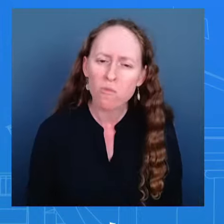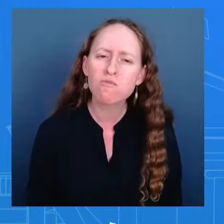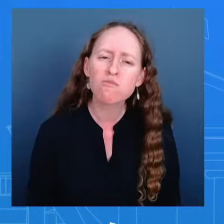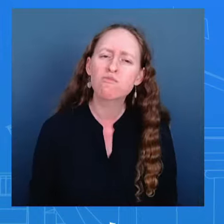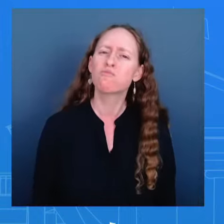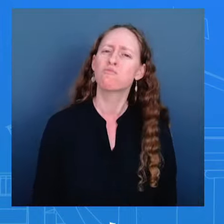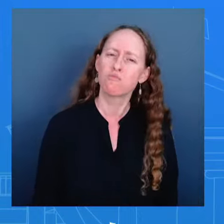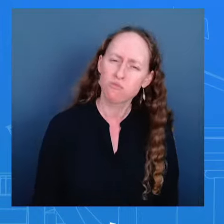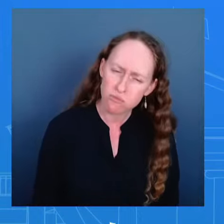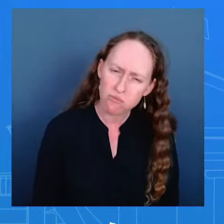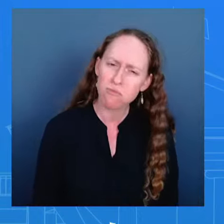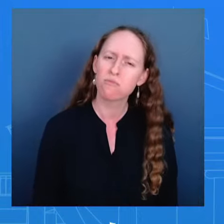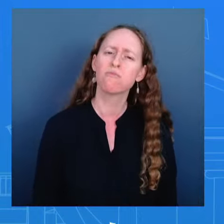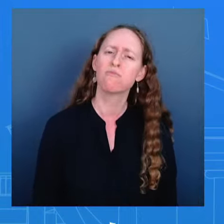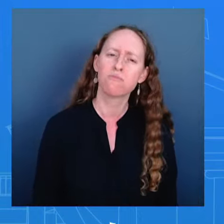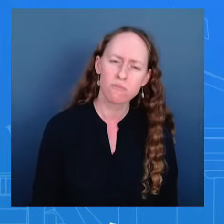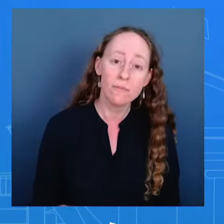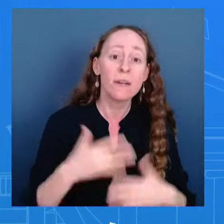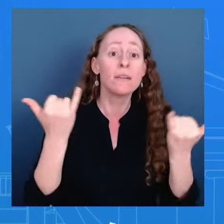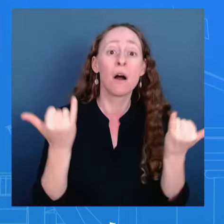to do that in a fair, transparent, credible way.